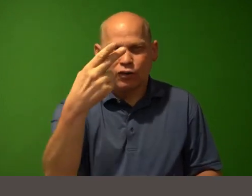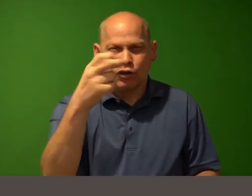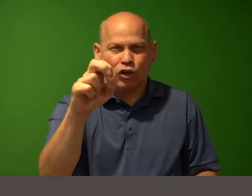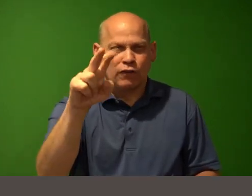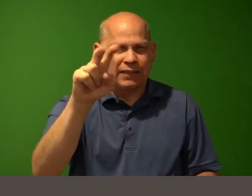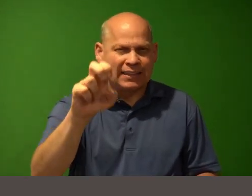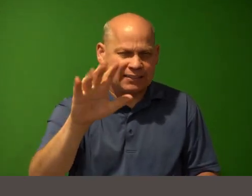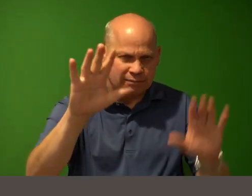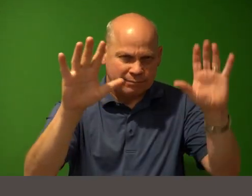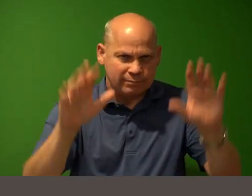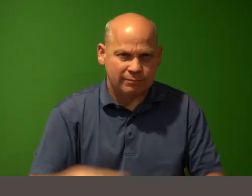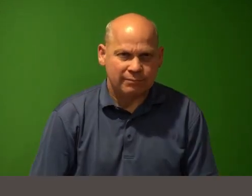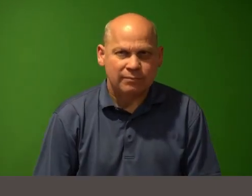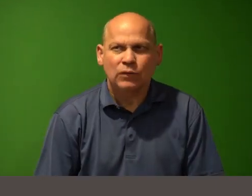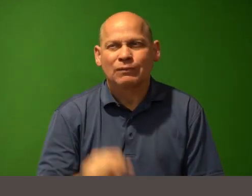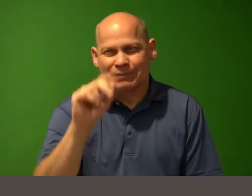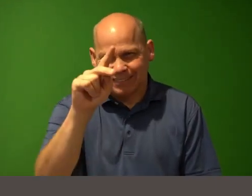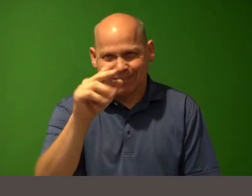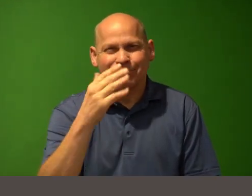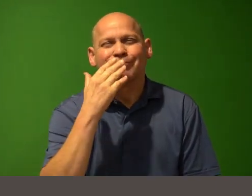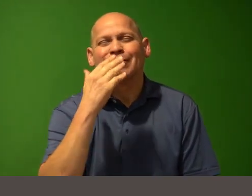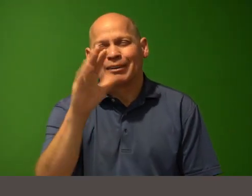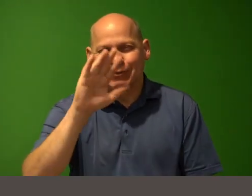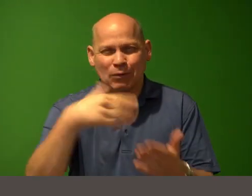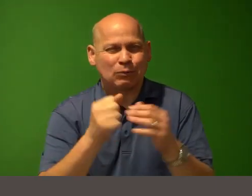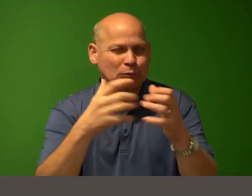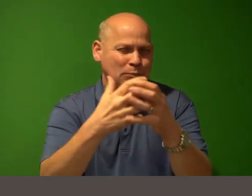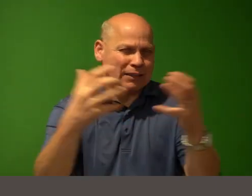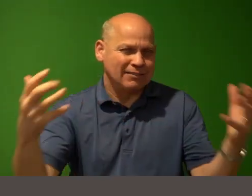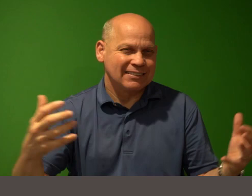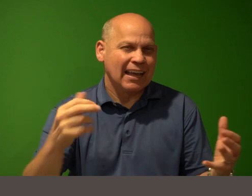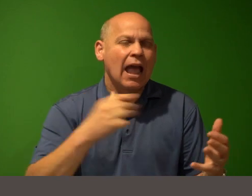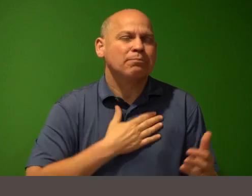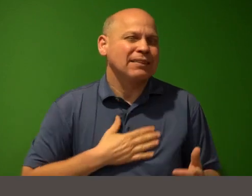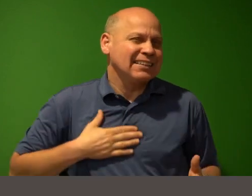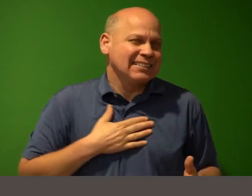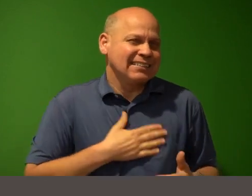Okay, thank you all so much and please have a good day.